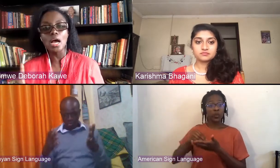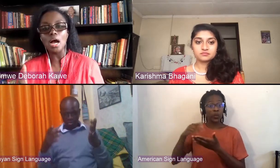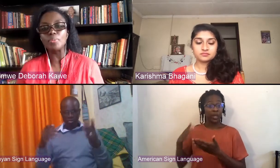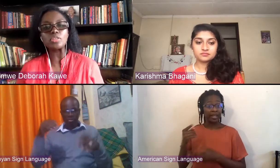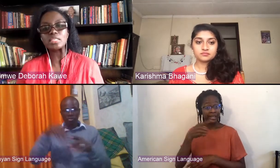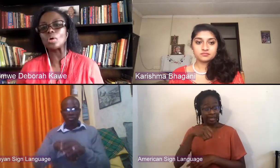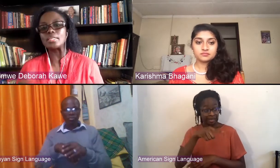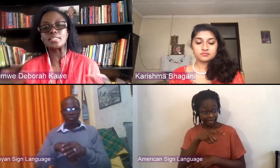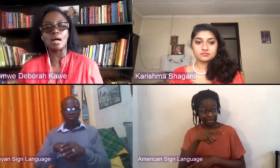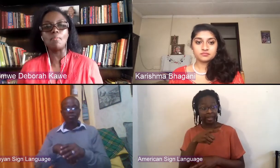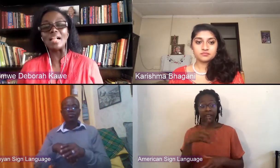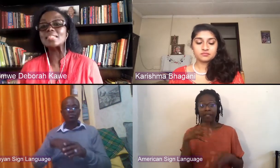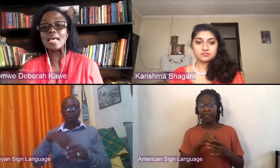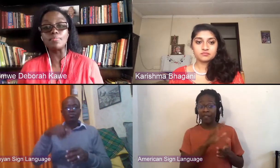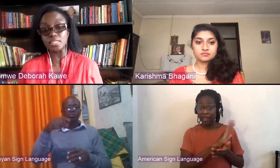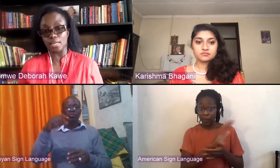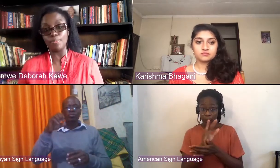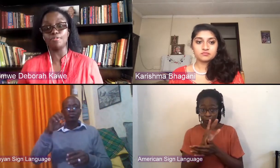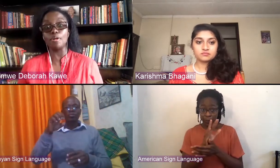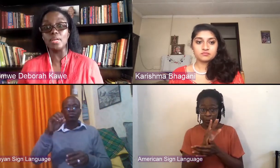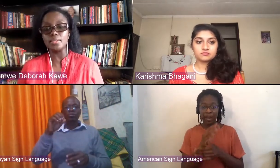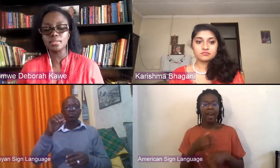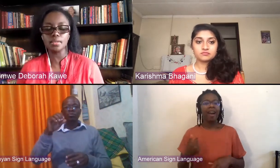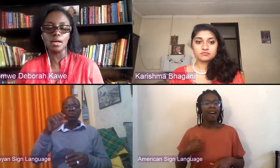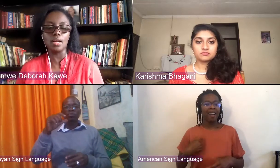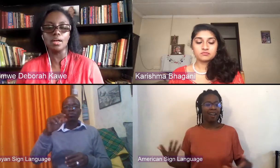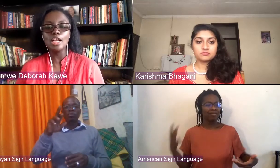because it was a multimedia performance.